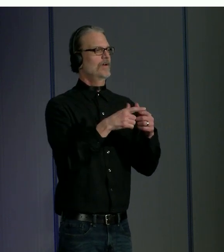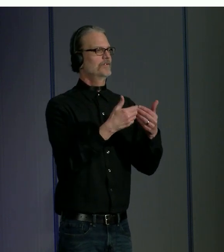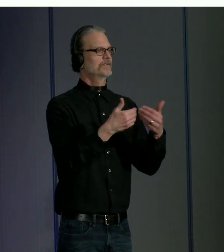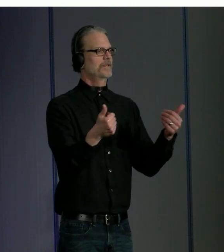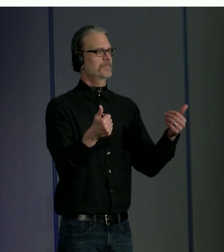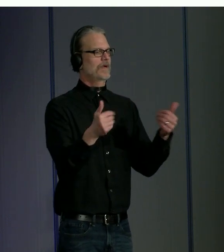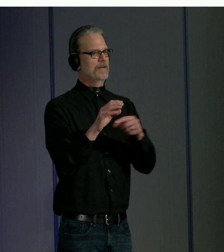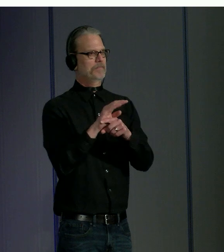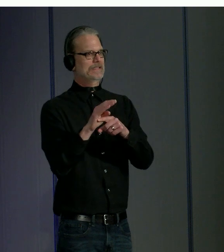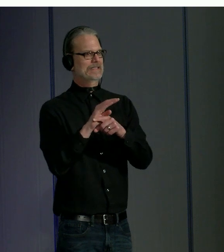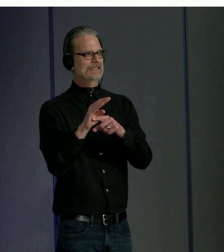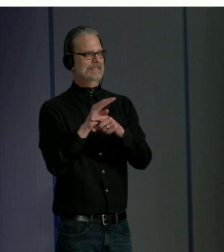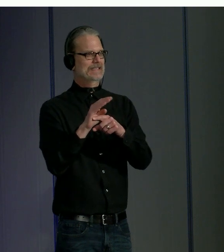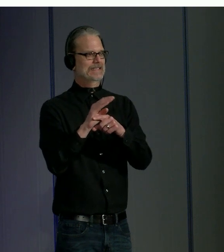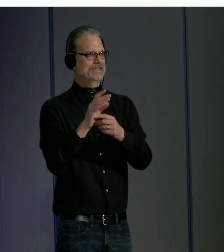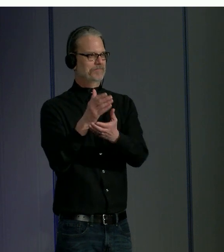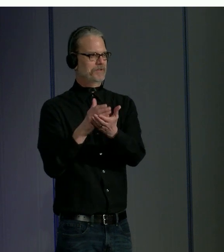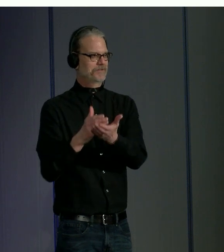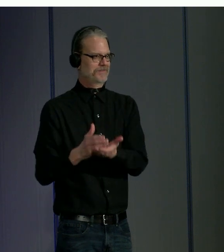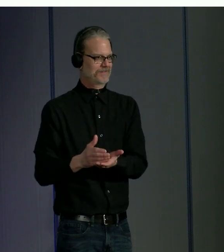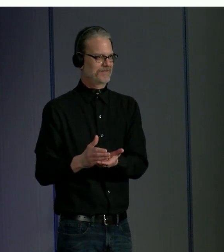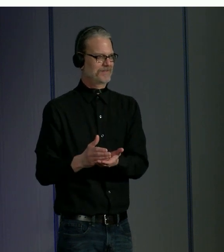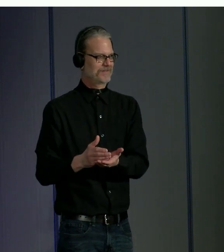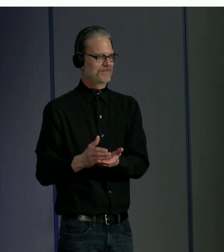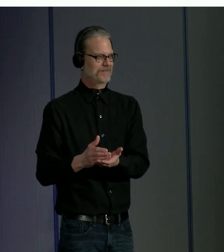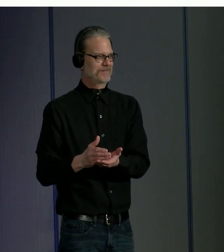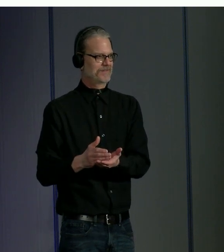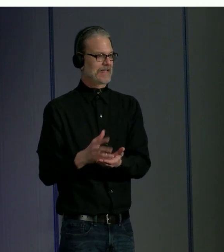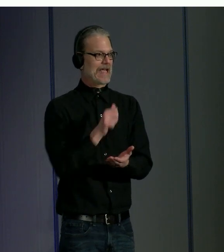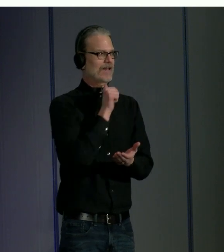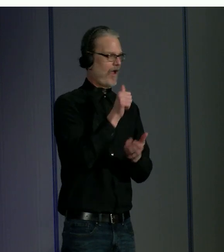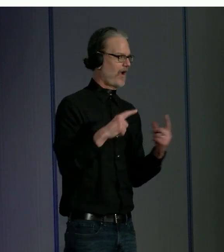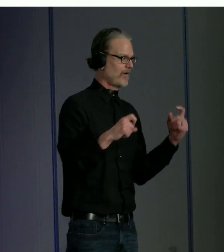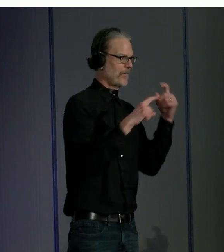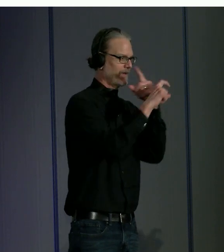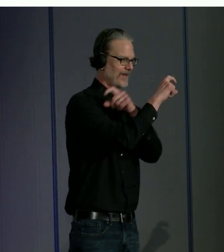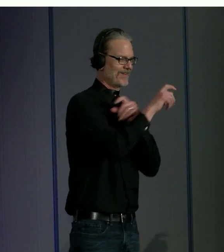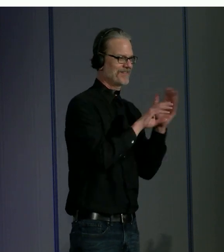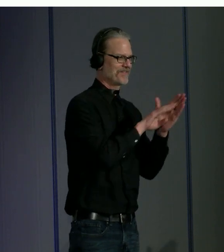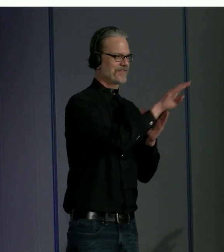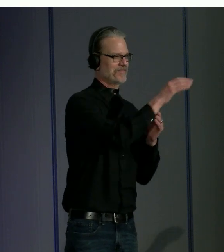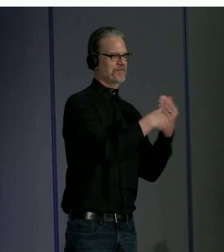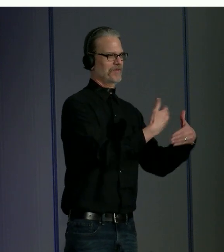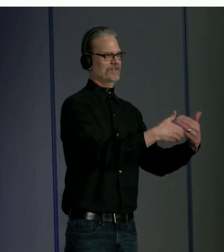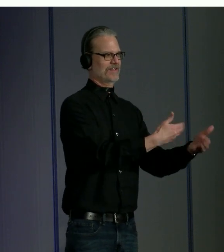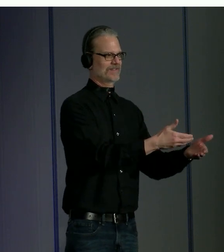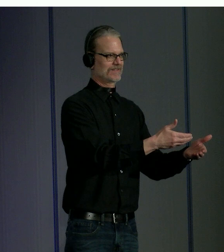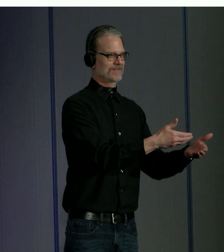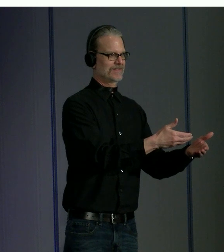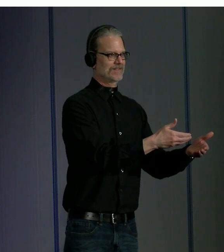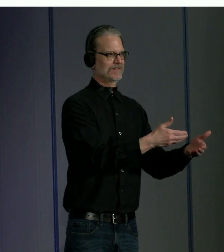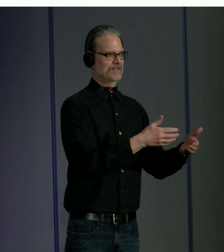units without complicating the development process, exhausting mobile structural design